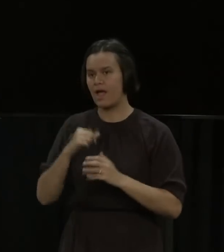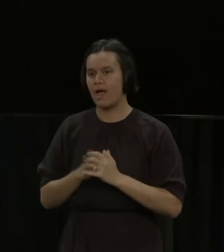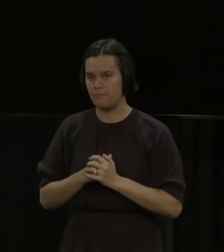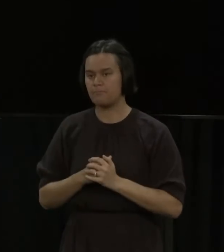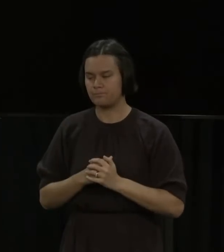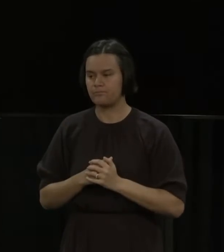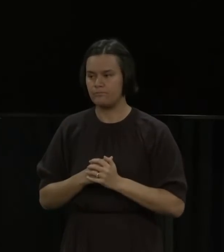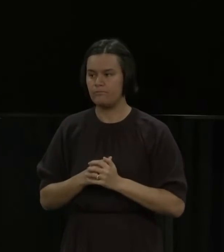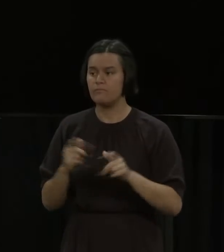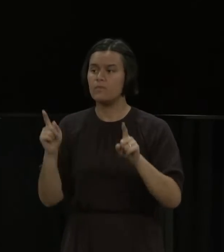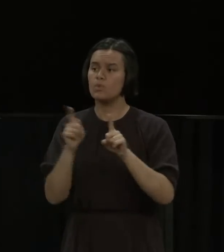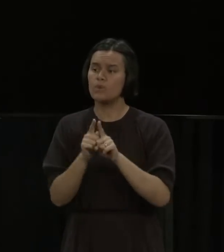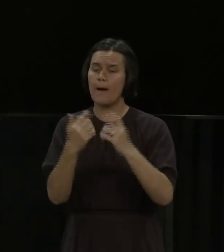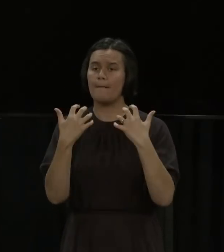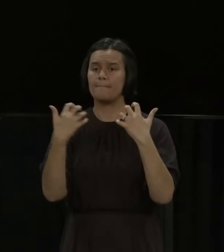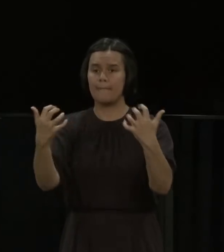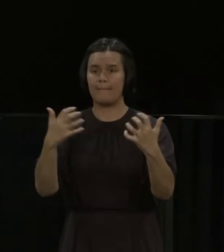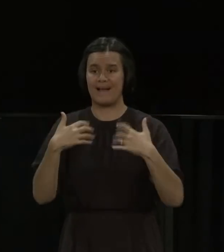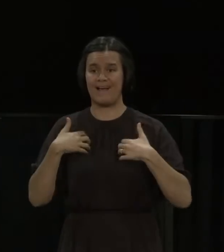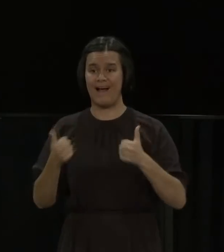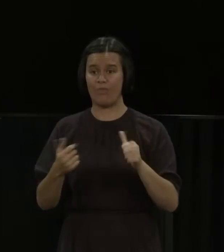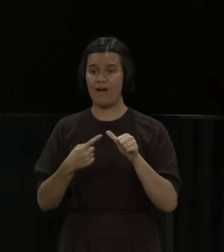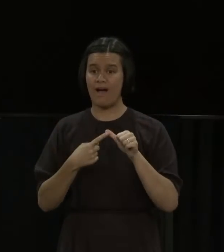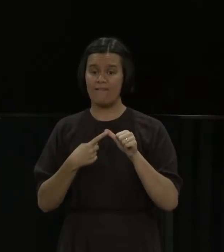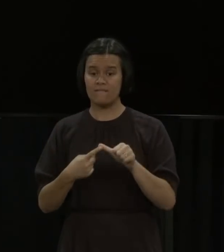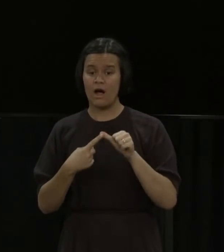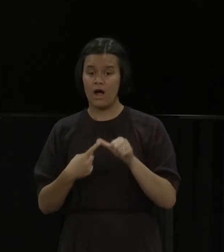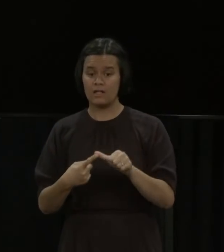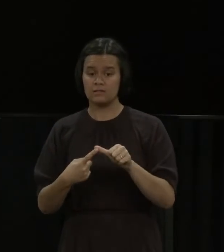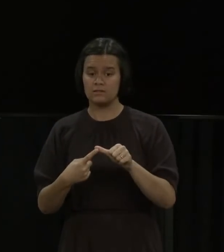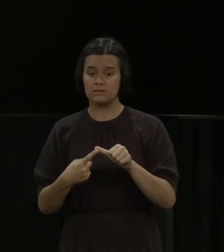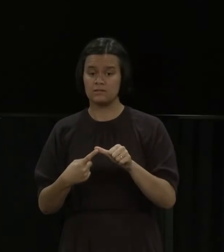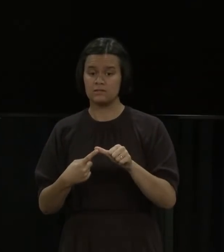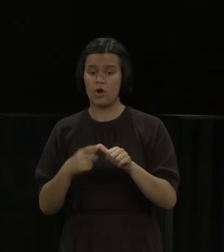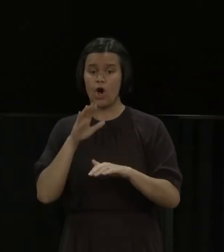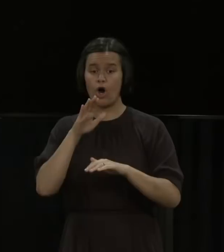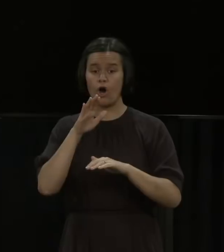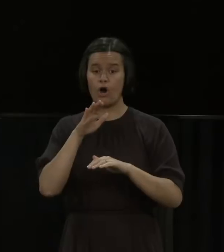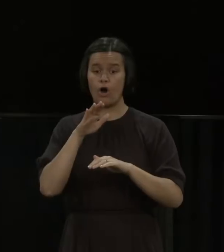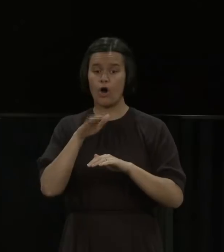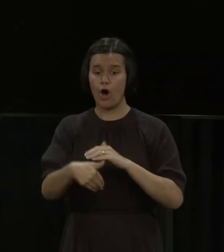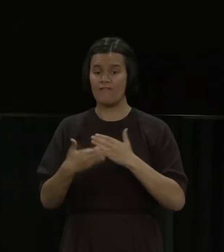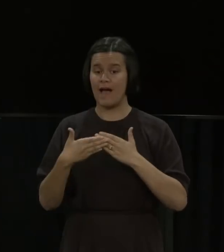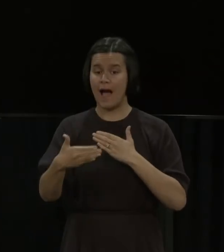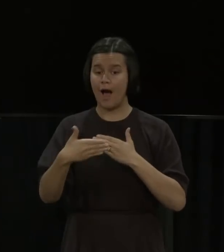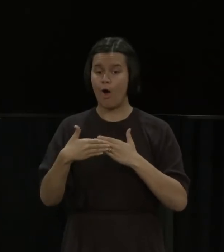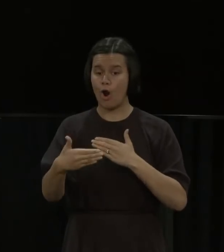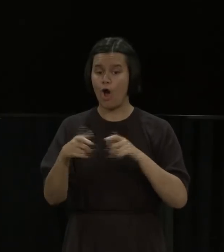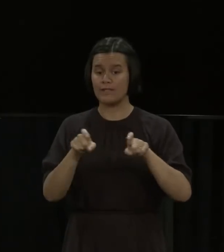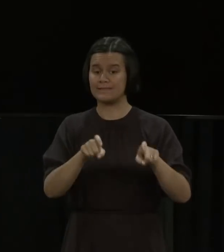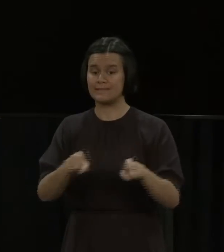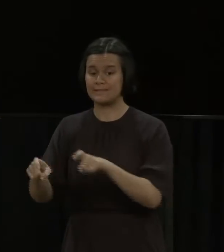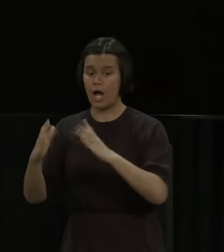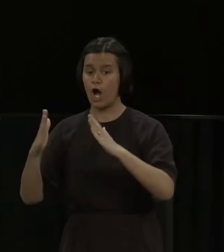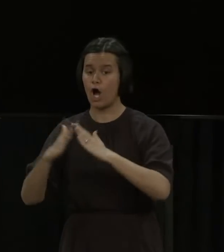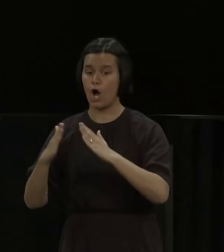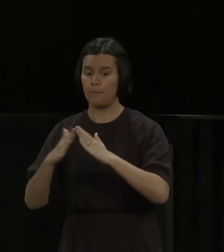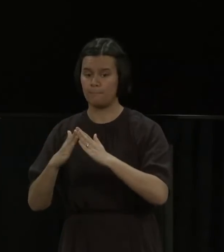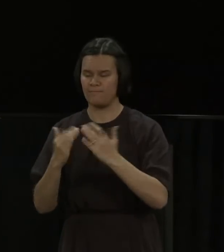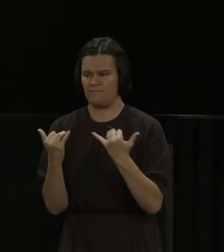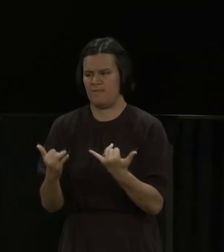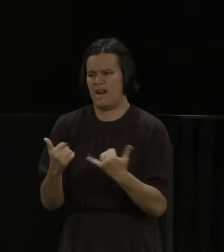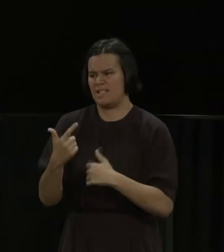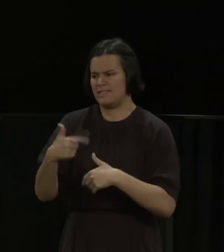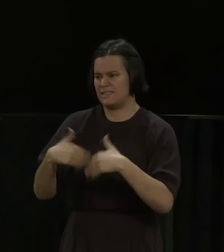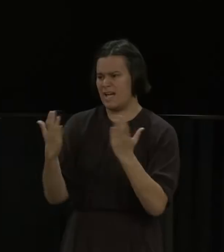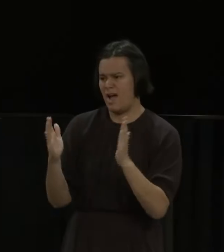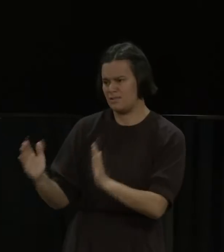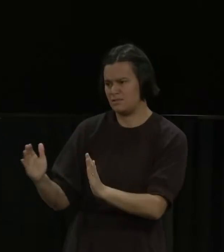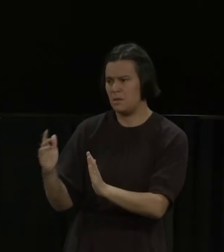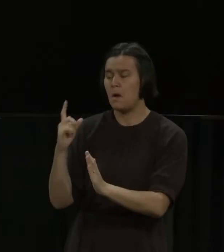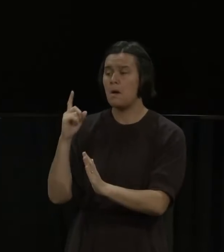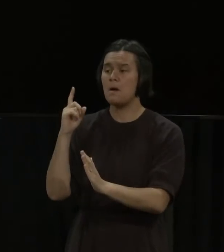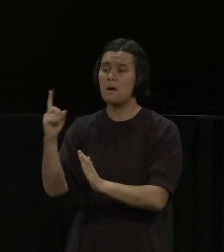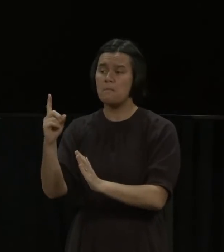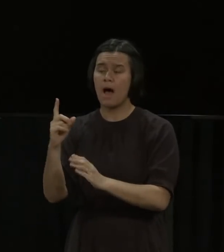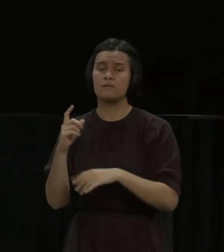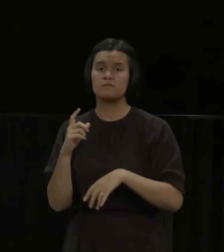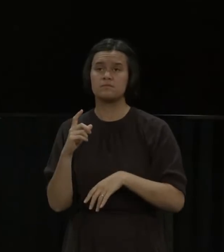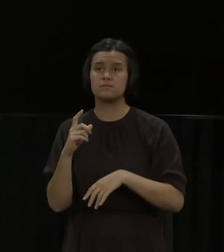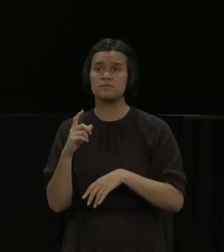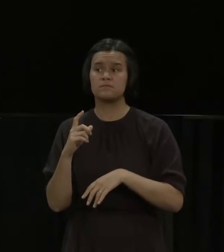And the seven-day